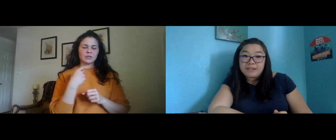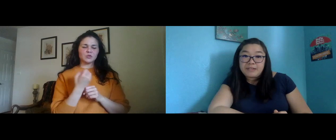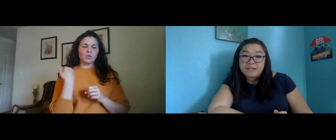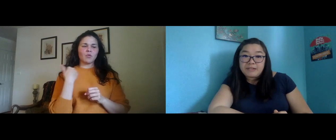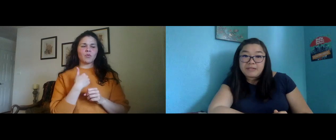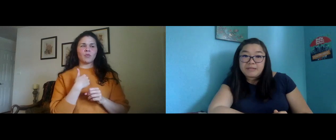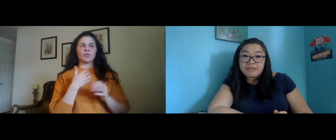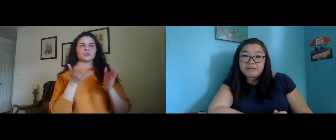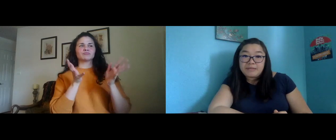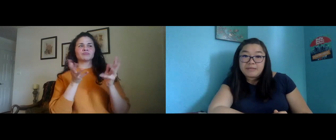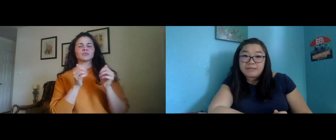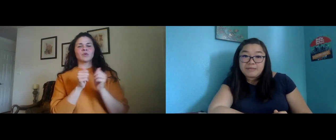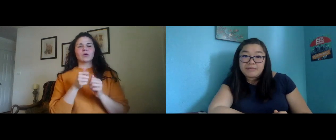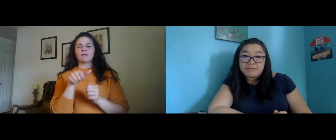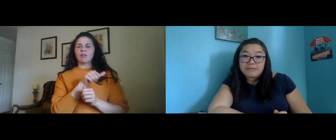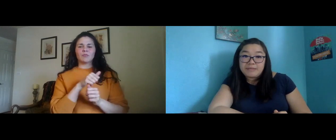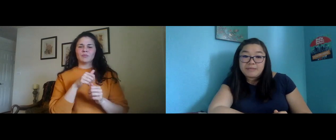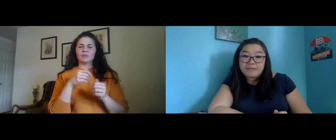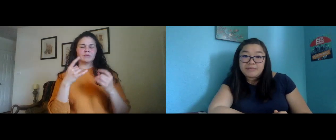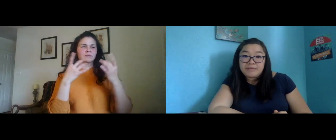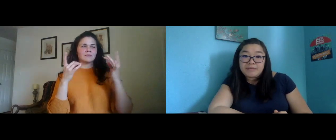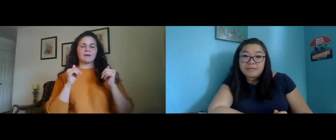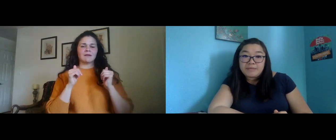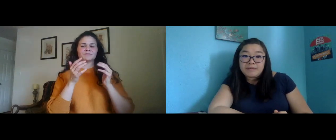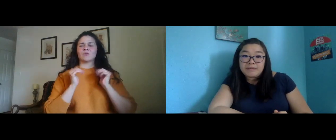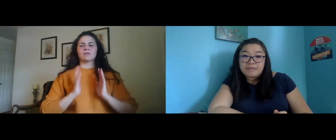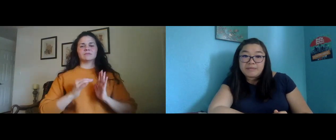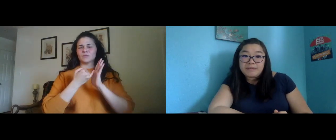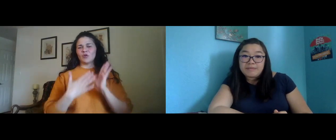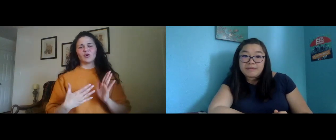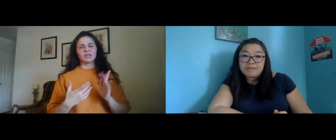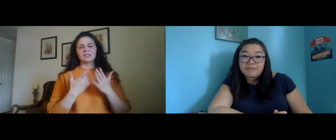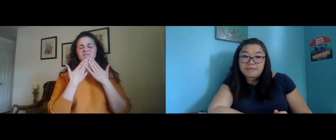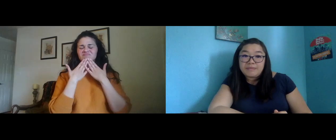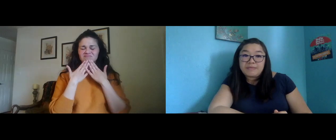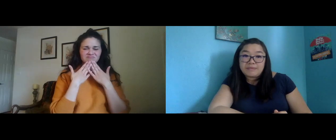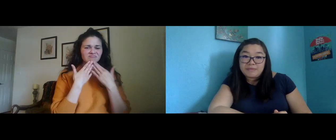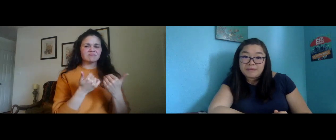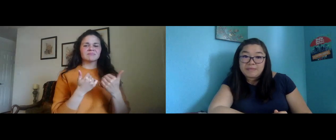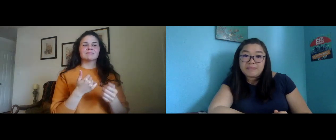A few years ago, I was chatting with another actor/artist, sweet person.